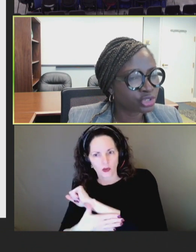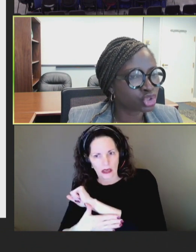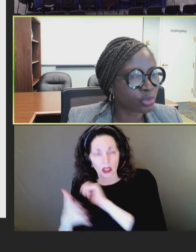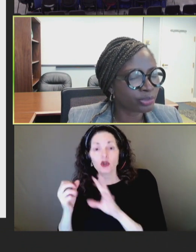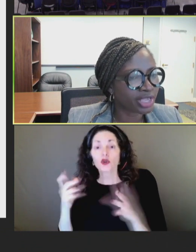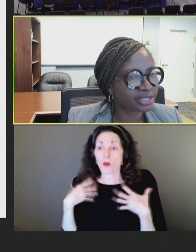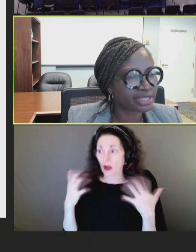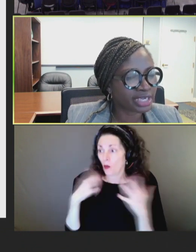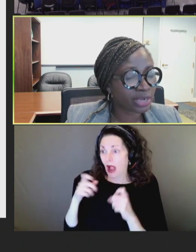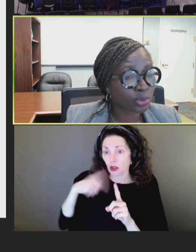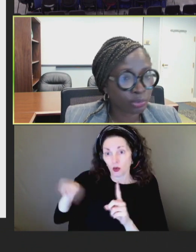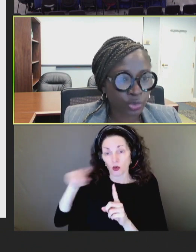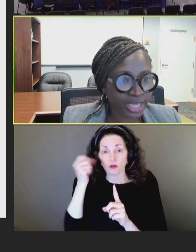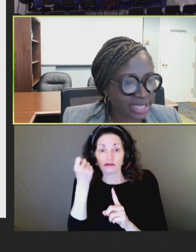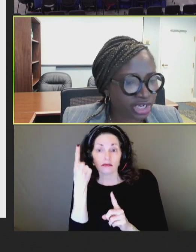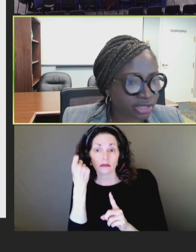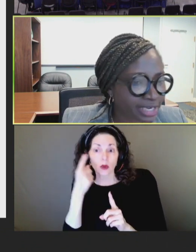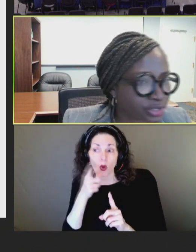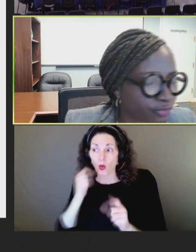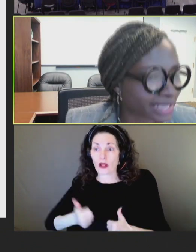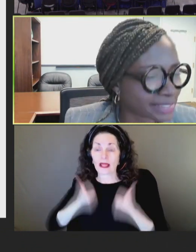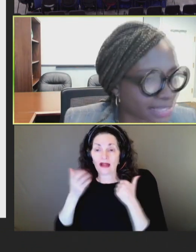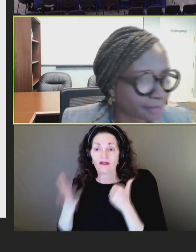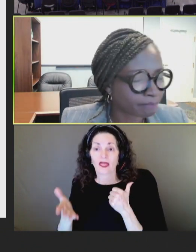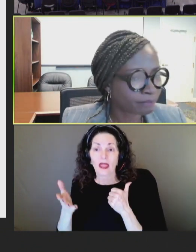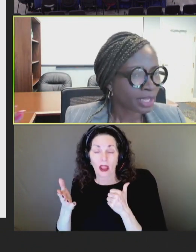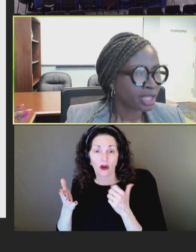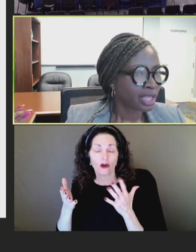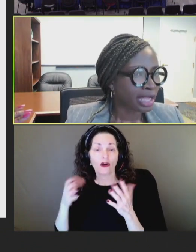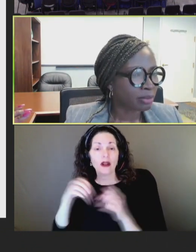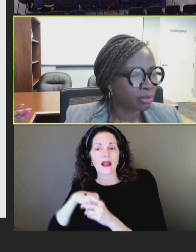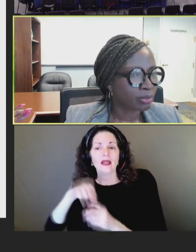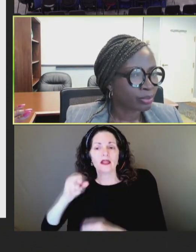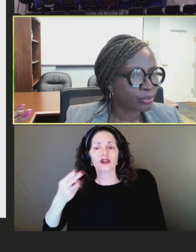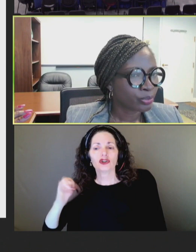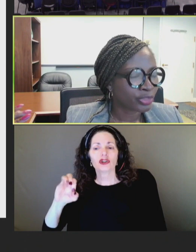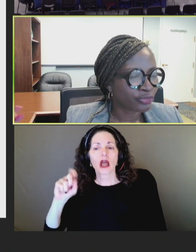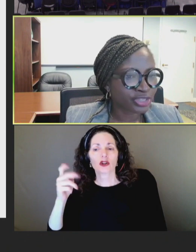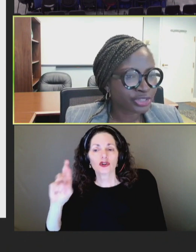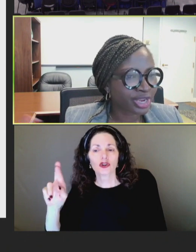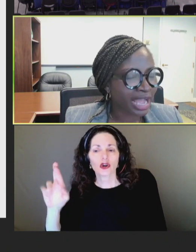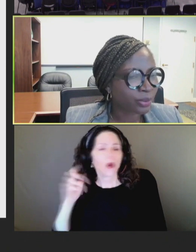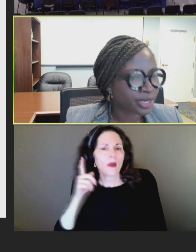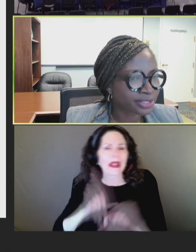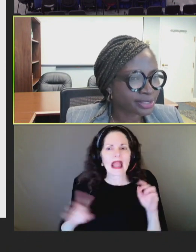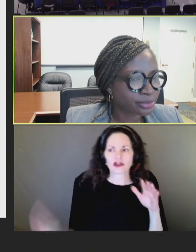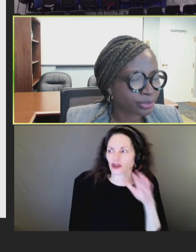just show up there and say, "We are here ready to vaccinate." The first three hours,